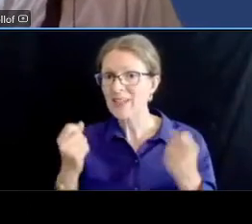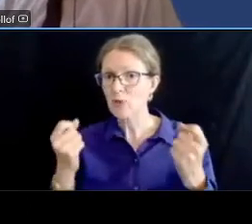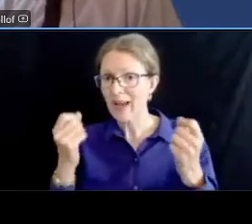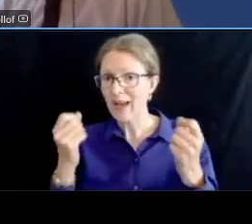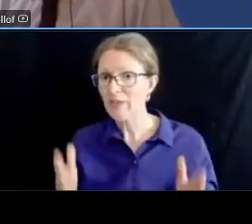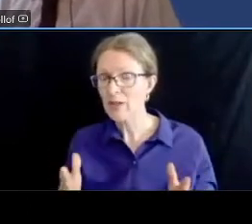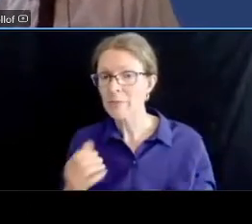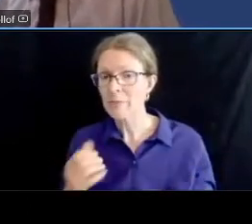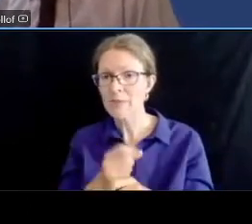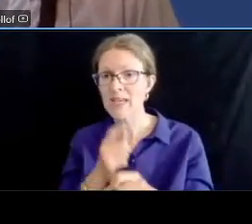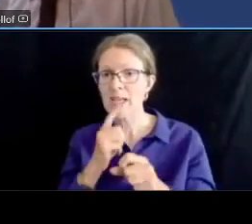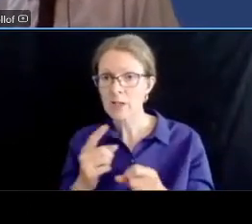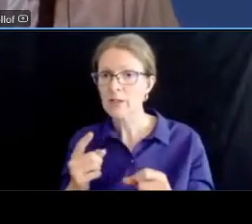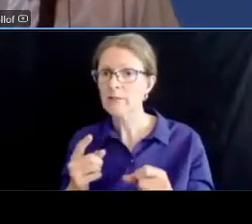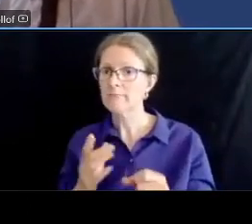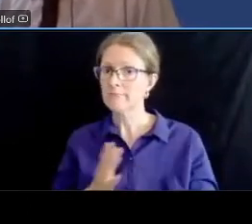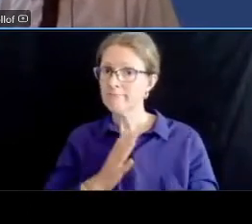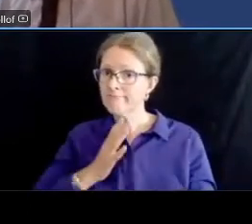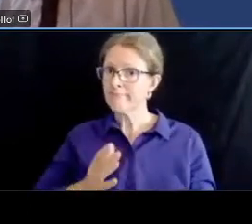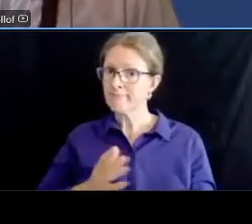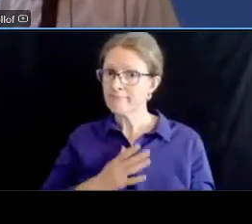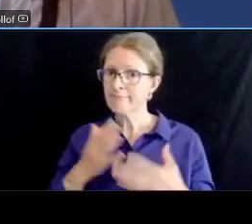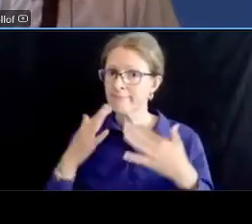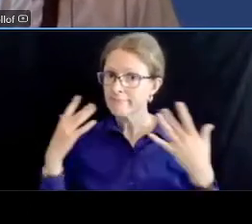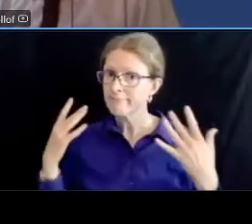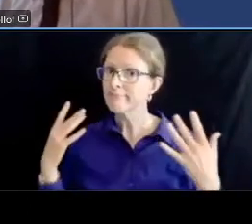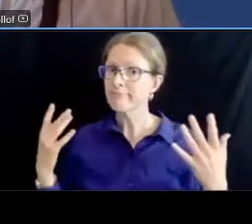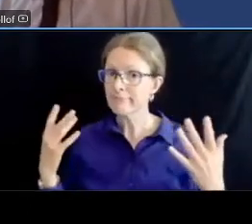our entire transportation system i think it's civility both ways